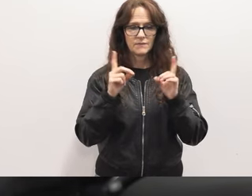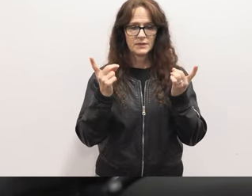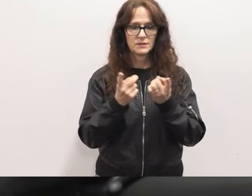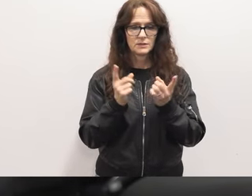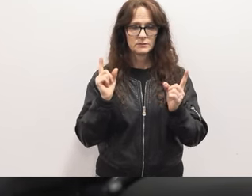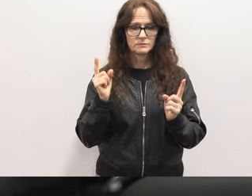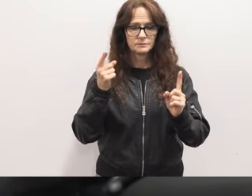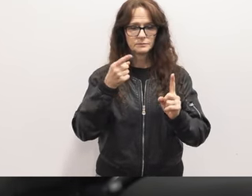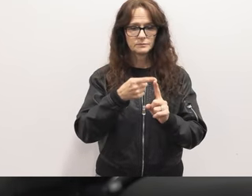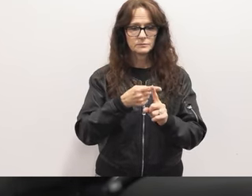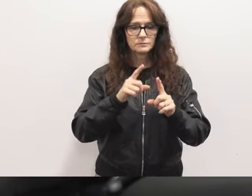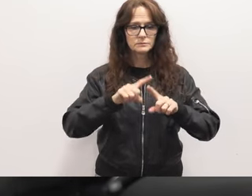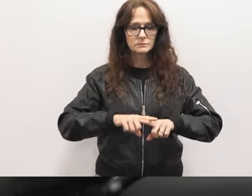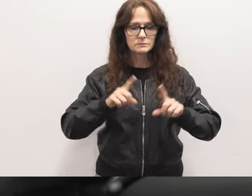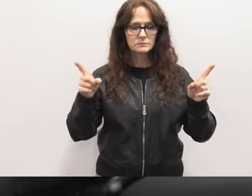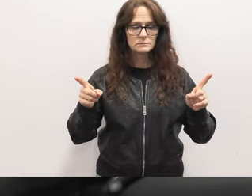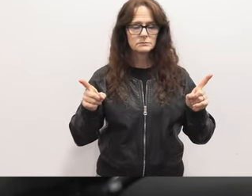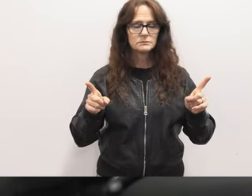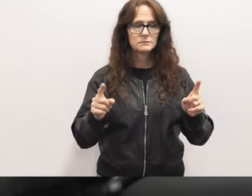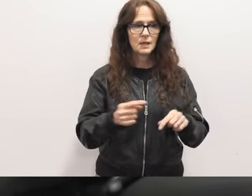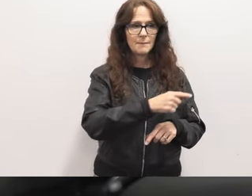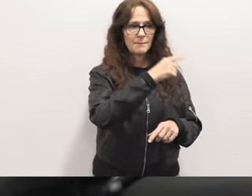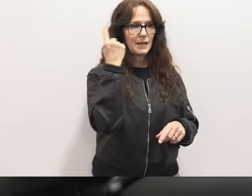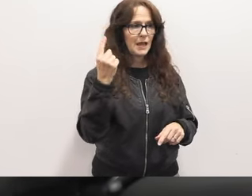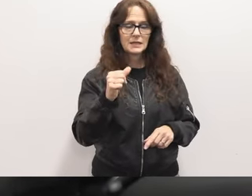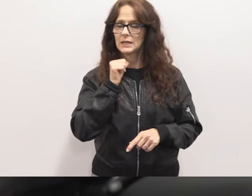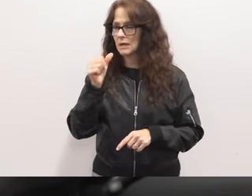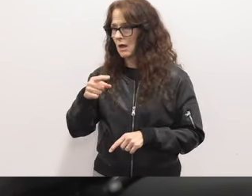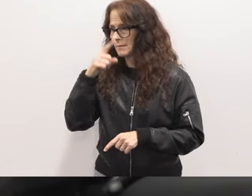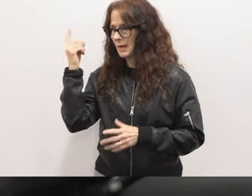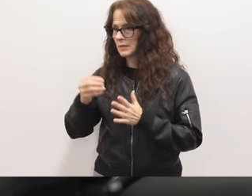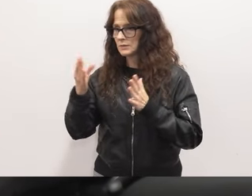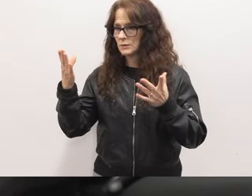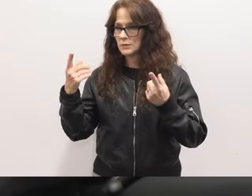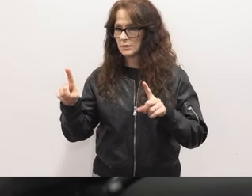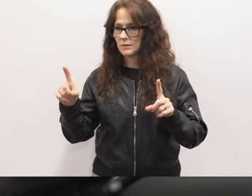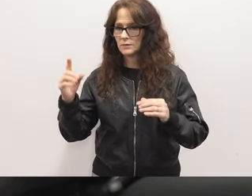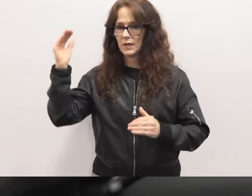so that the difference between Black and non-Black students student achievement is reduced to zero.